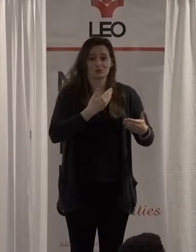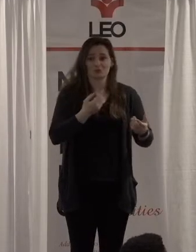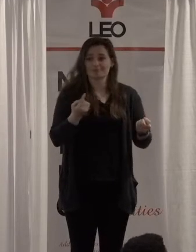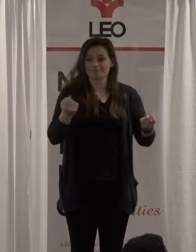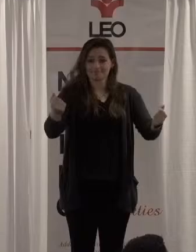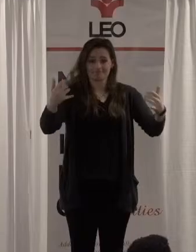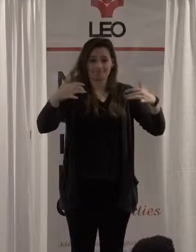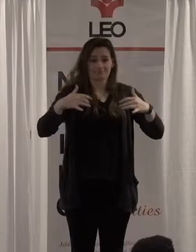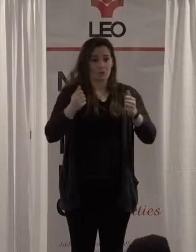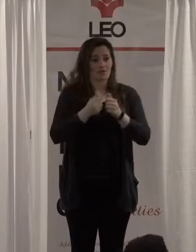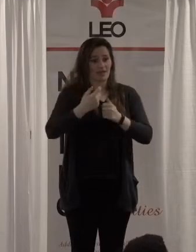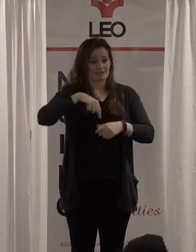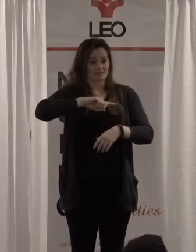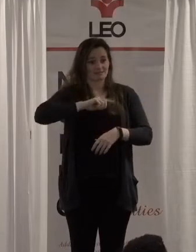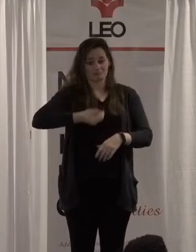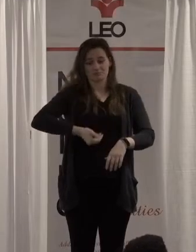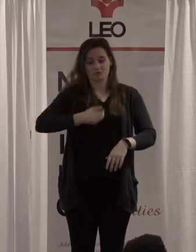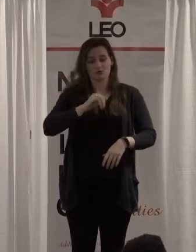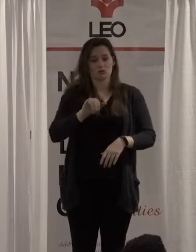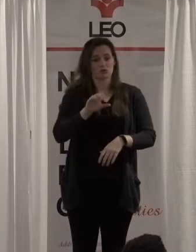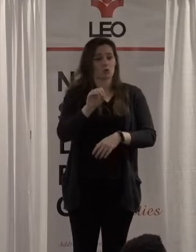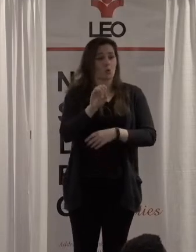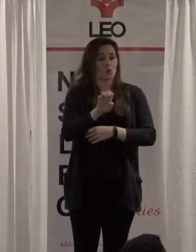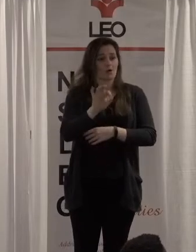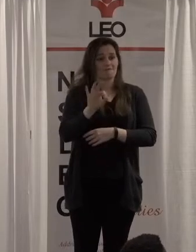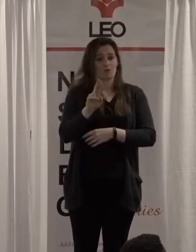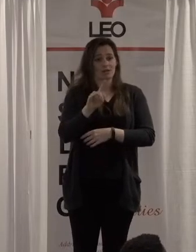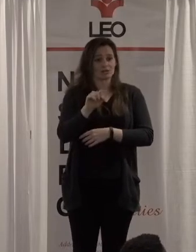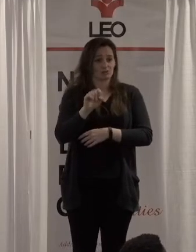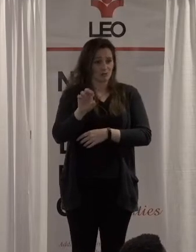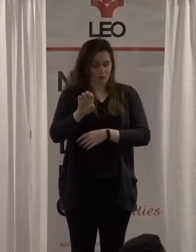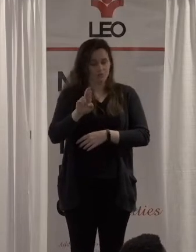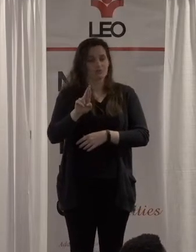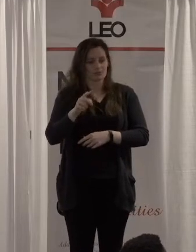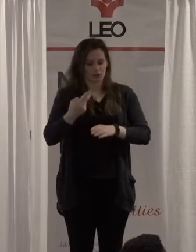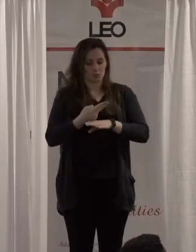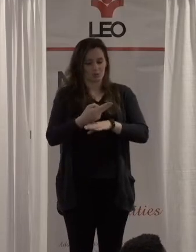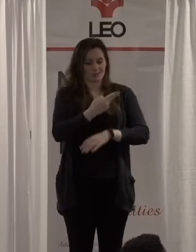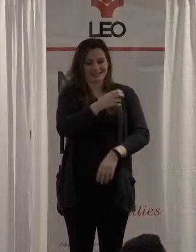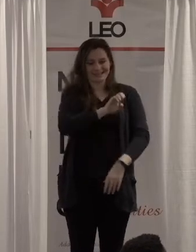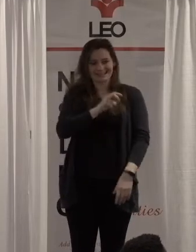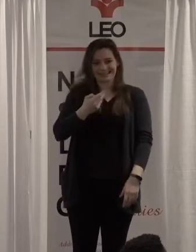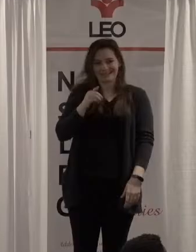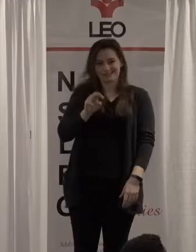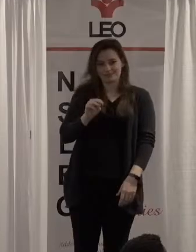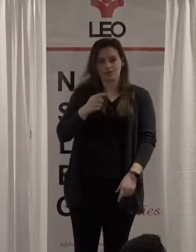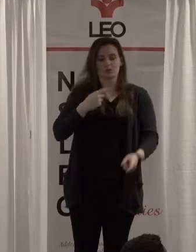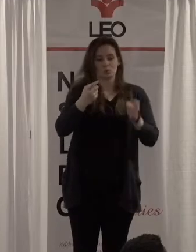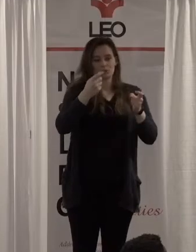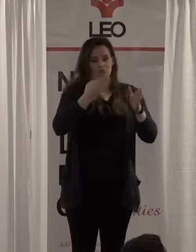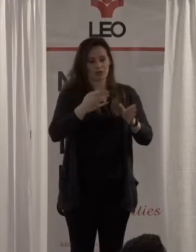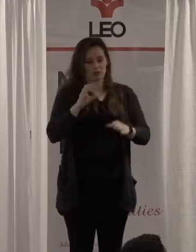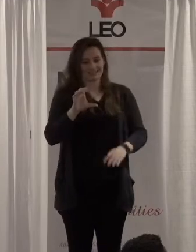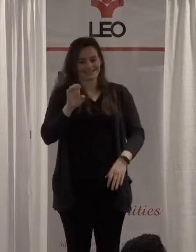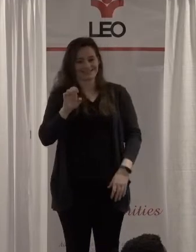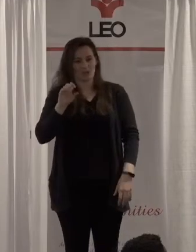MY NAME IS JOE FRASER. MY PRONOUNS ARE HE AND HIM AND I AM THE DIRECTOR AND CEO OF THE NOVA SCOTIA HUMAN RIGHTS COMMISSION.